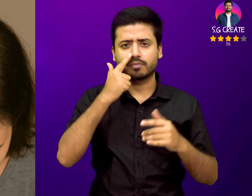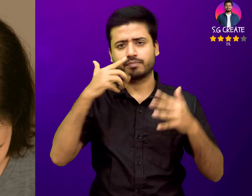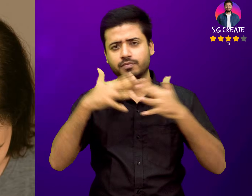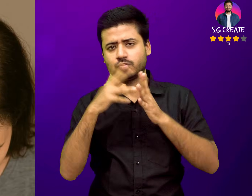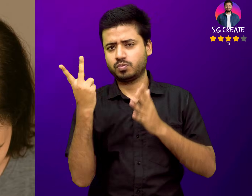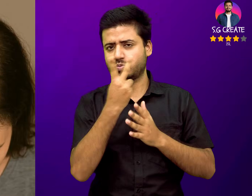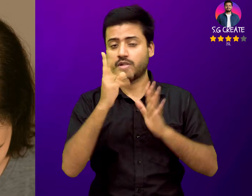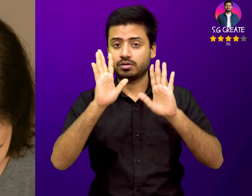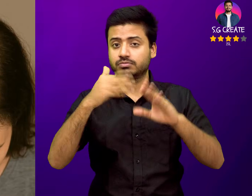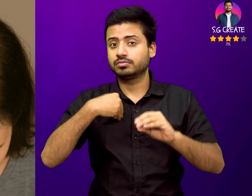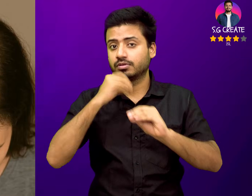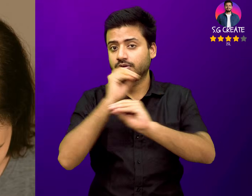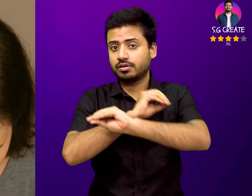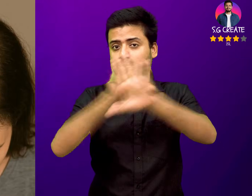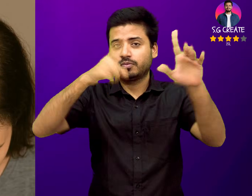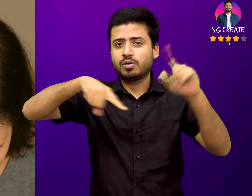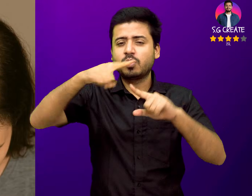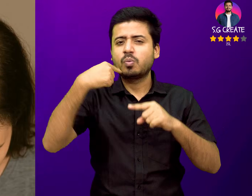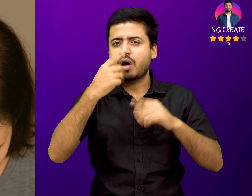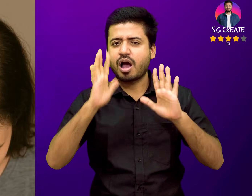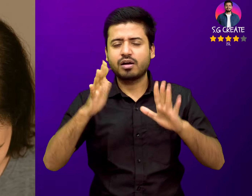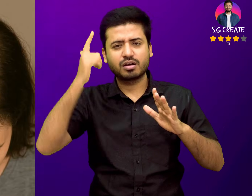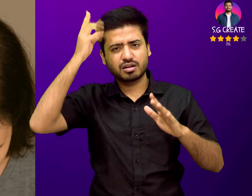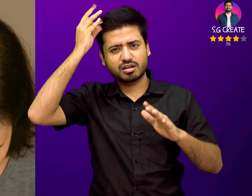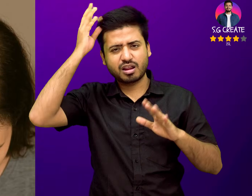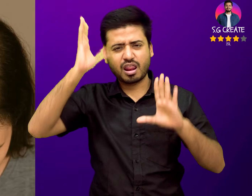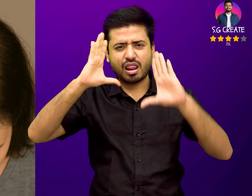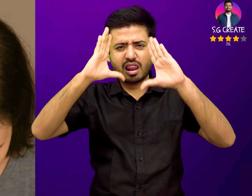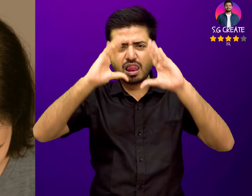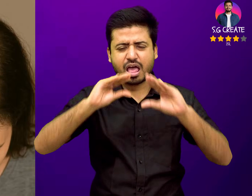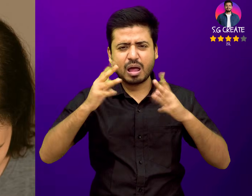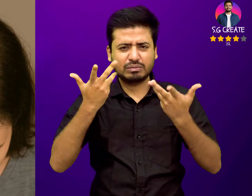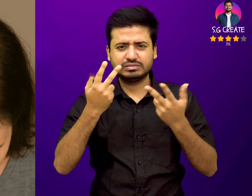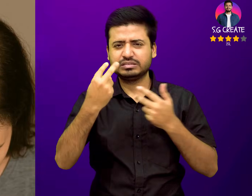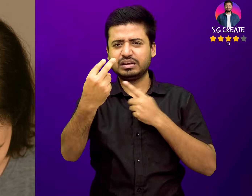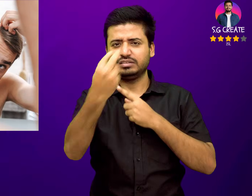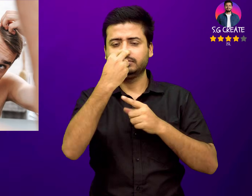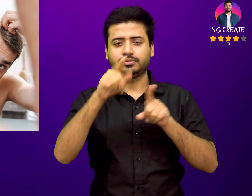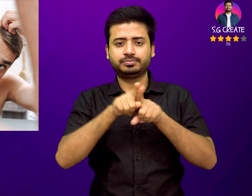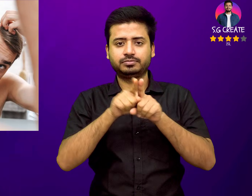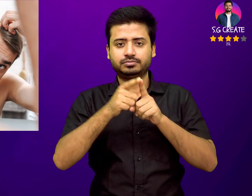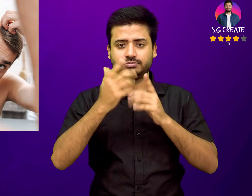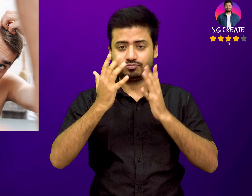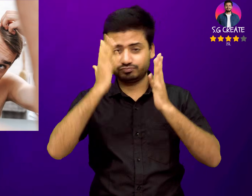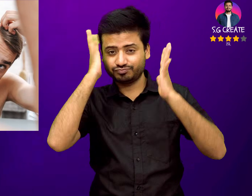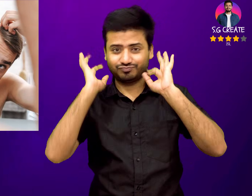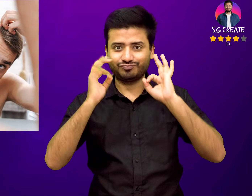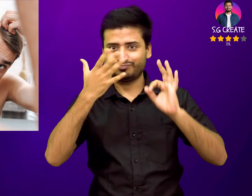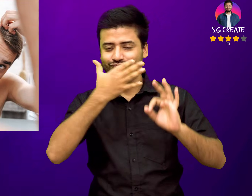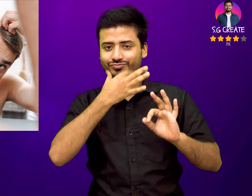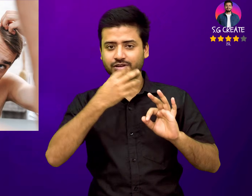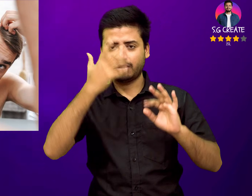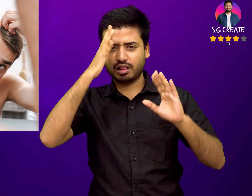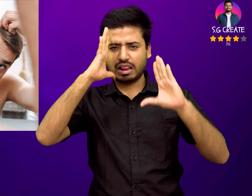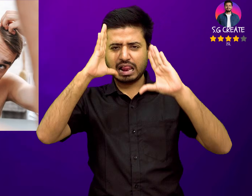cloves, fenugreek, methy, seeds, and rice water creates a potent nutrient-dense botanical spray.